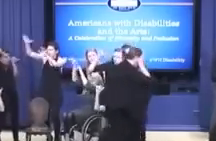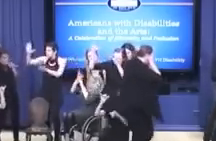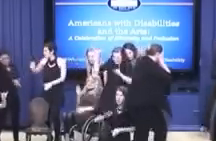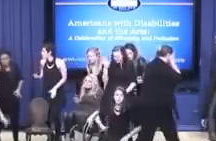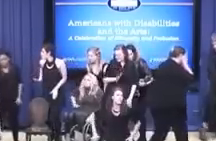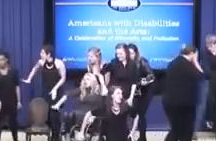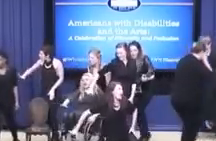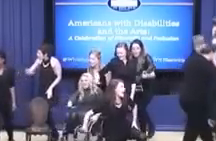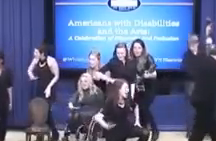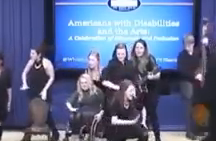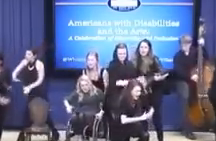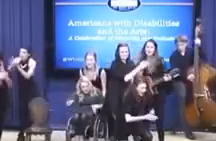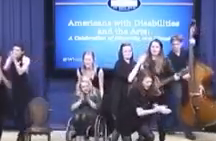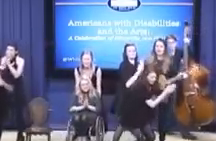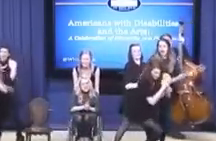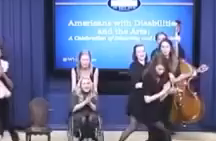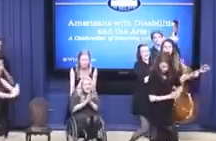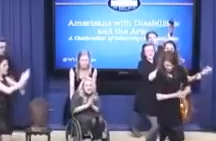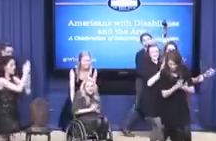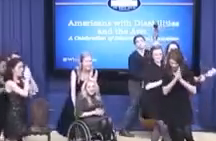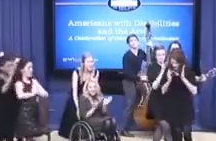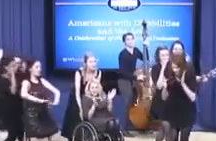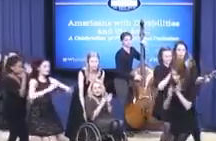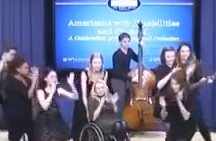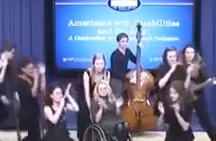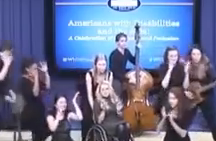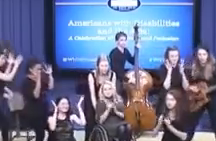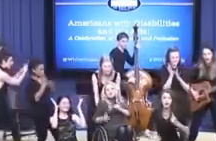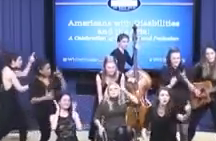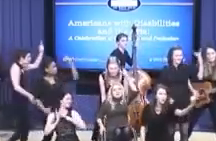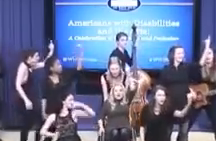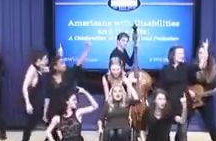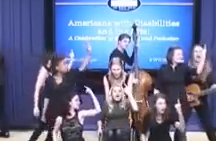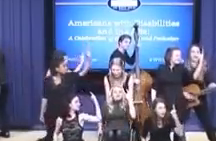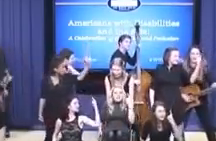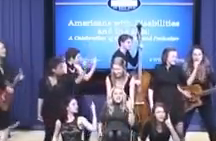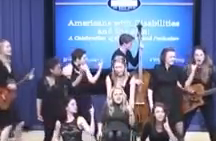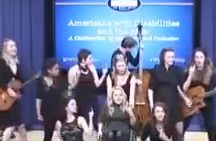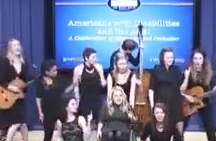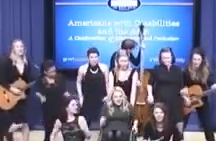Some pray that one day, Christ will come a-callin'